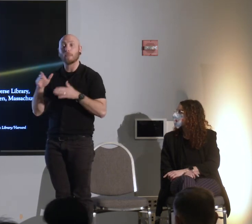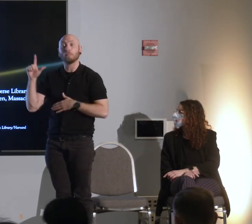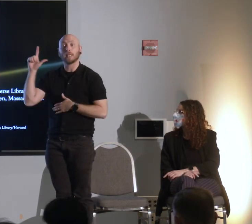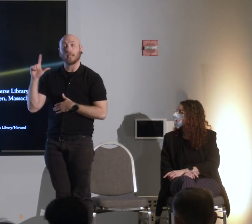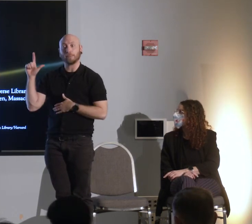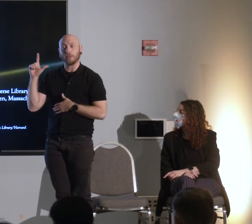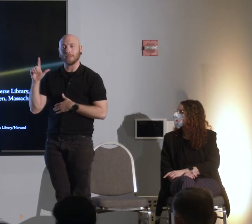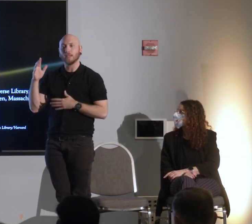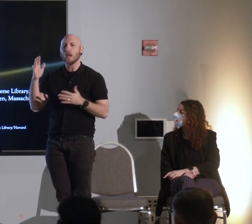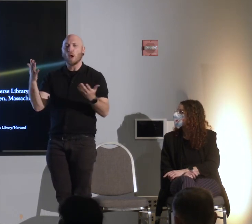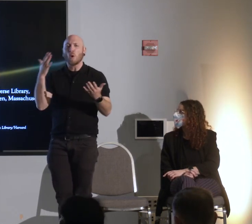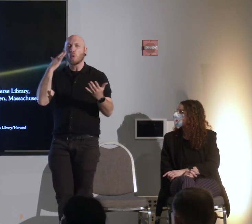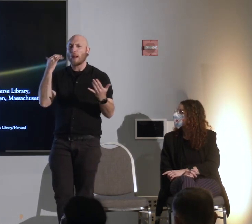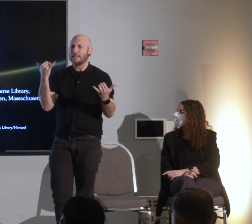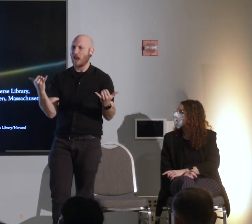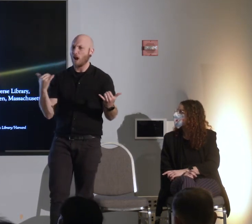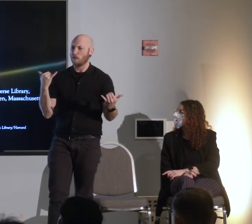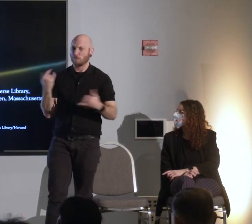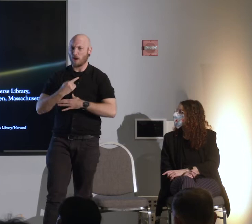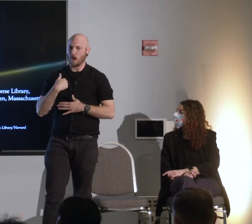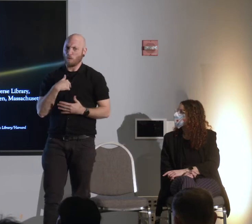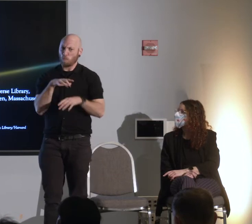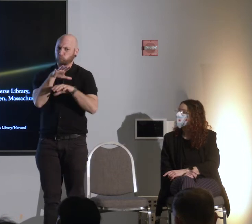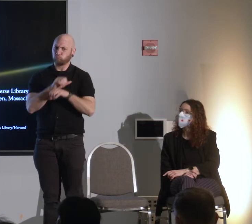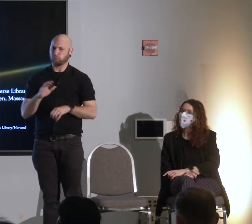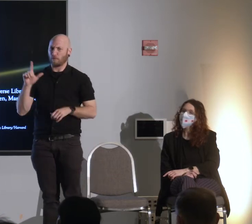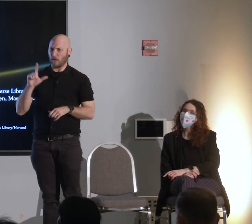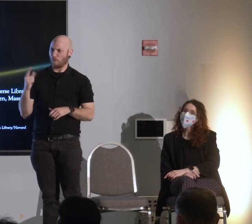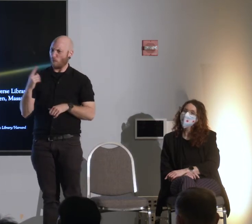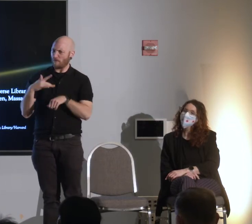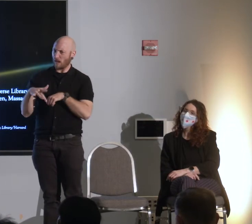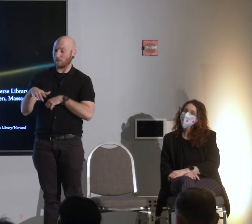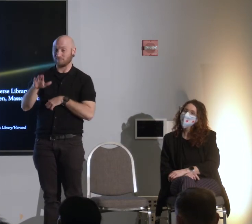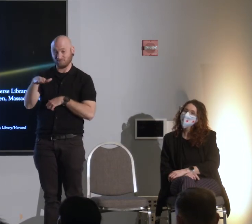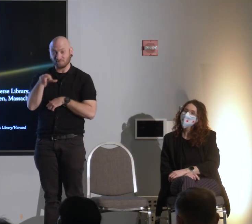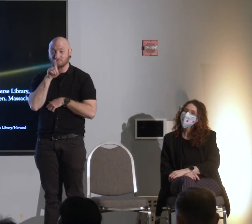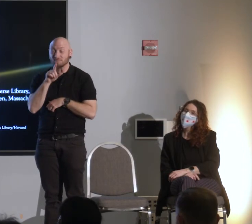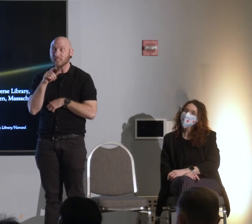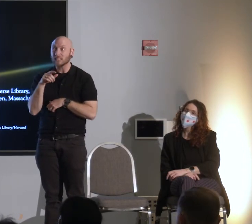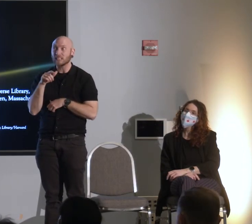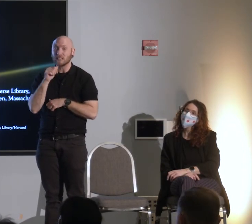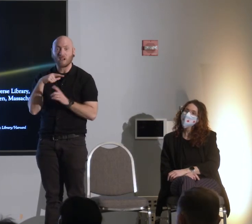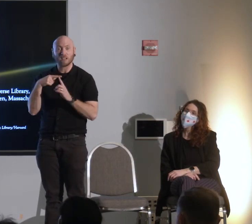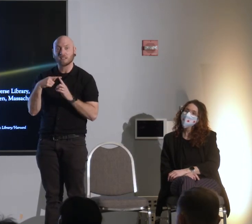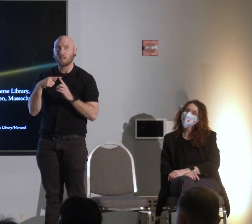We take the institution of the public library for granted, but it wasn't until the third quarter of the 19th century that there was such a thing.